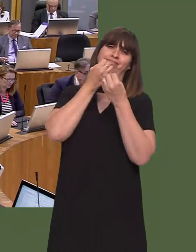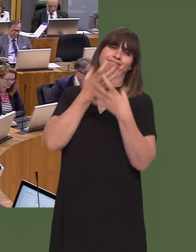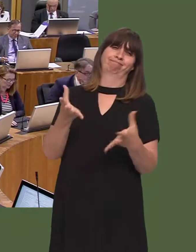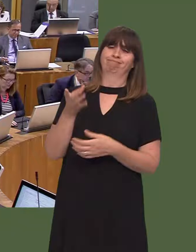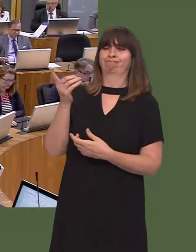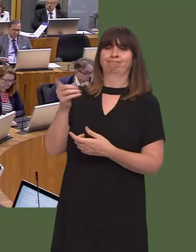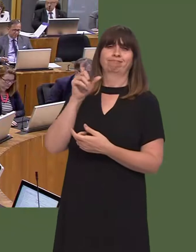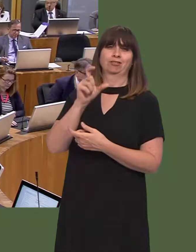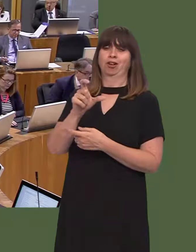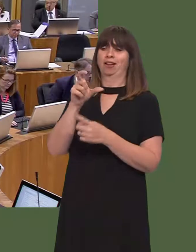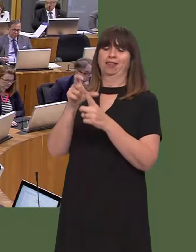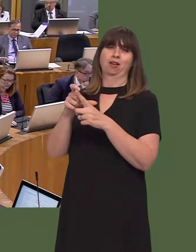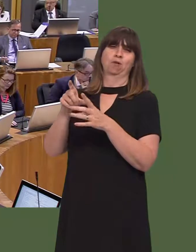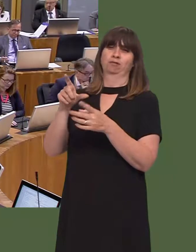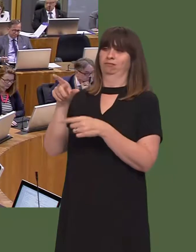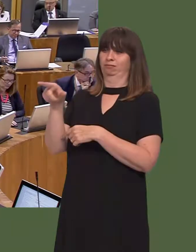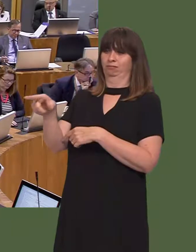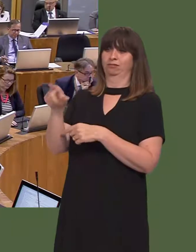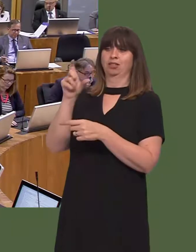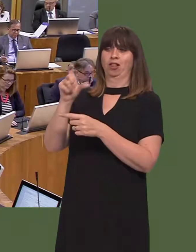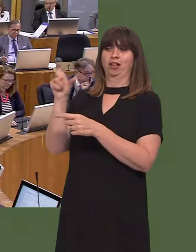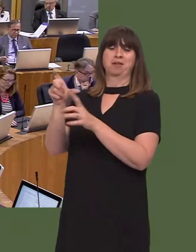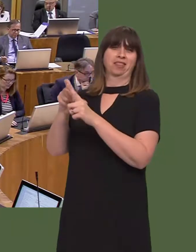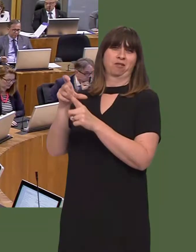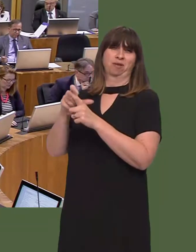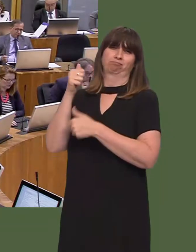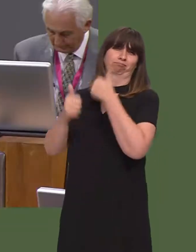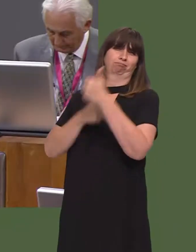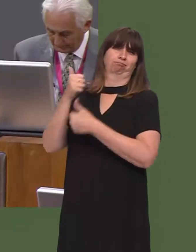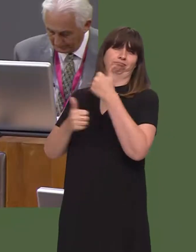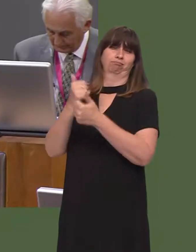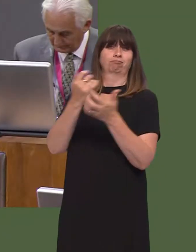news that Coleg Cymunedol y Dderwen is out of special measures, and the staff and pupils